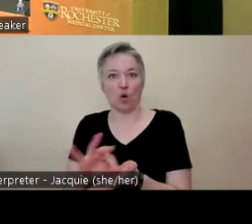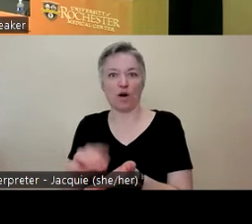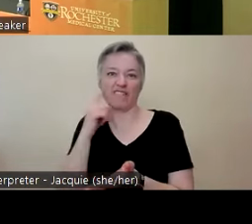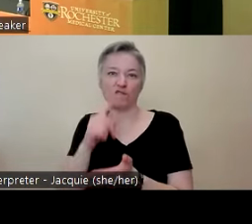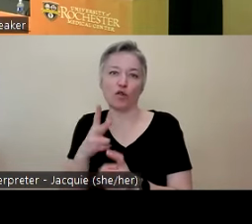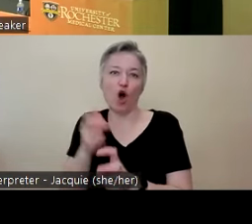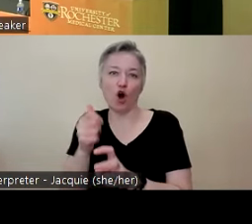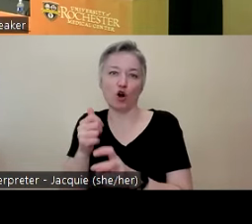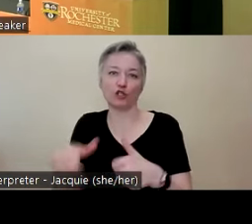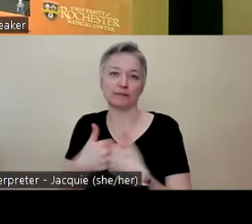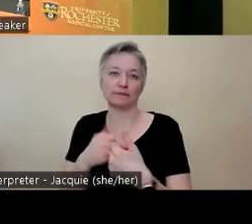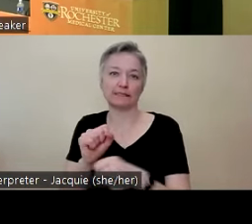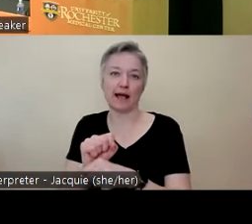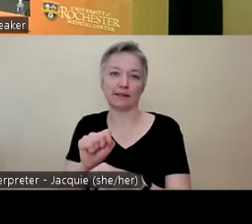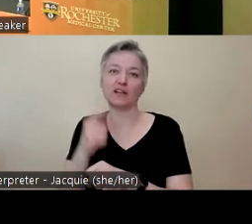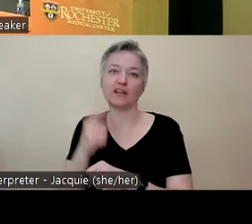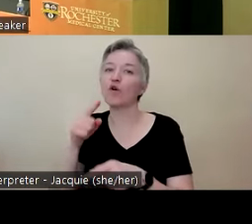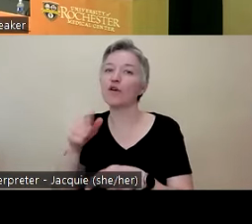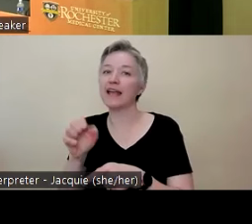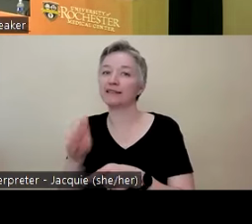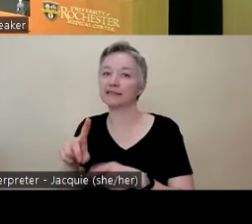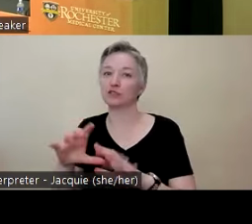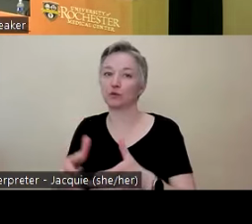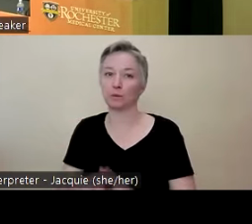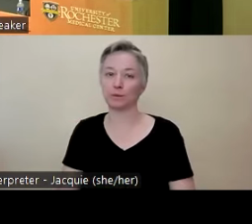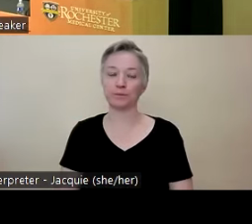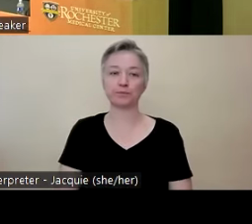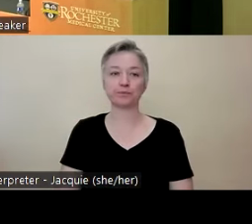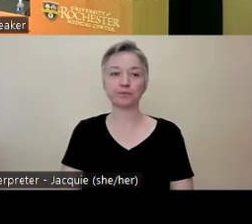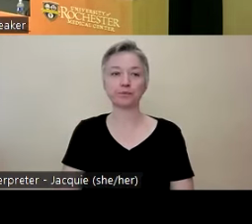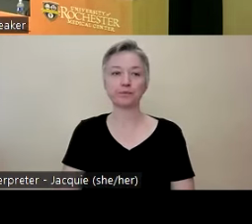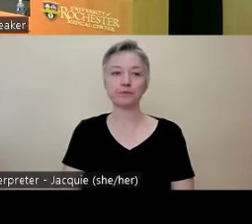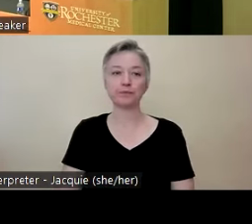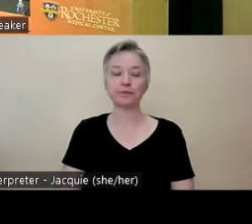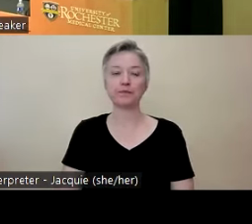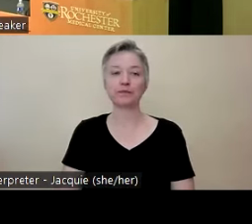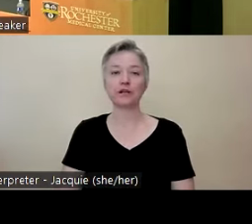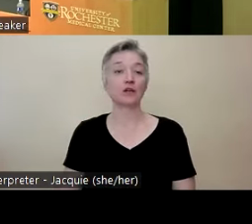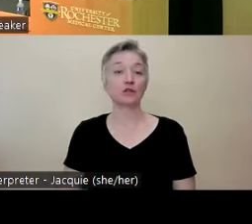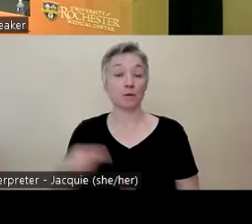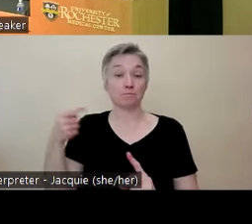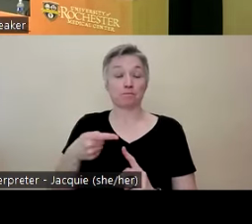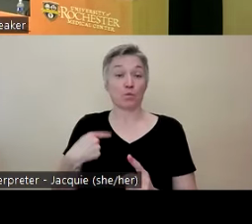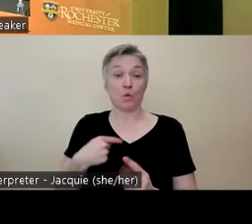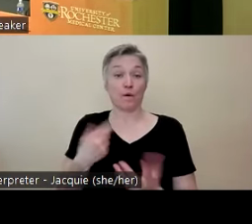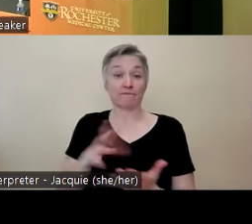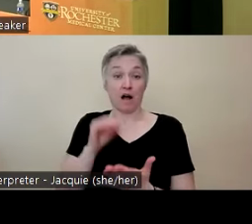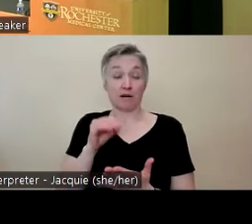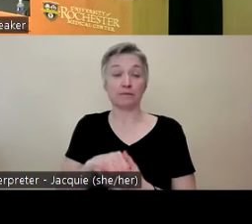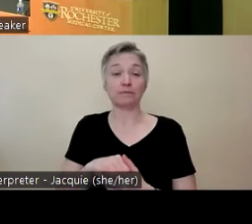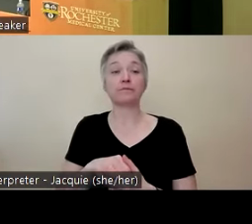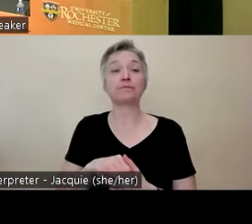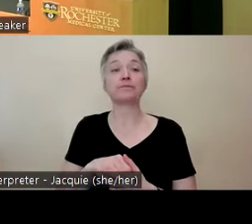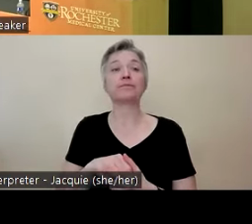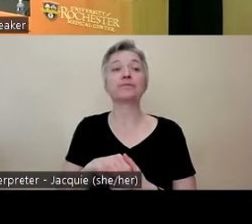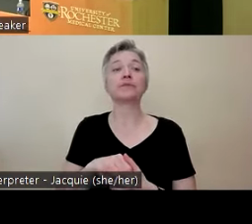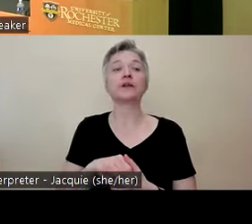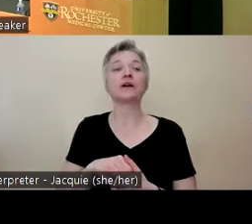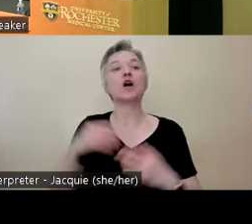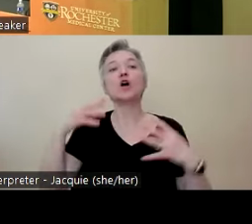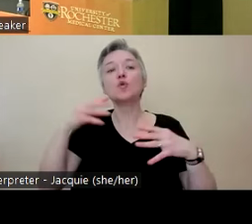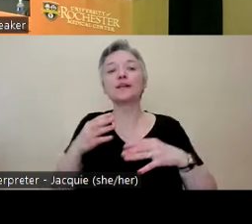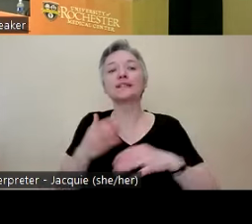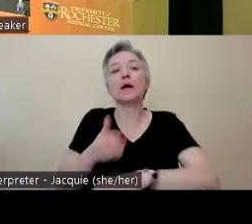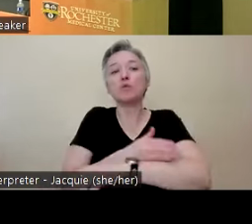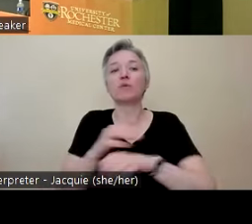group so what did we find here noise improved performance on that easier task for both groups